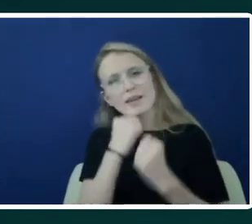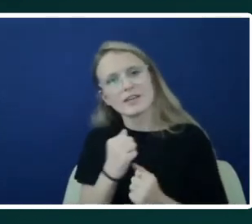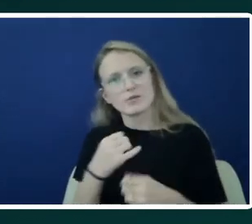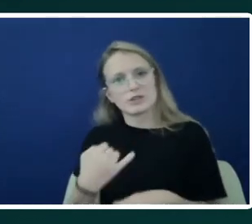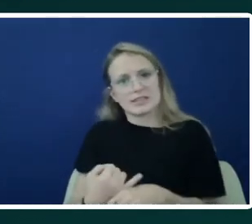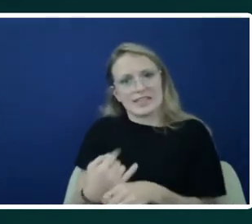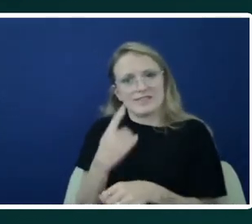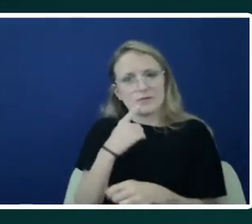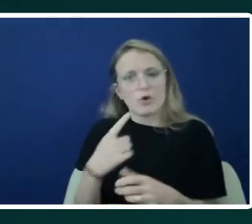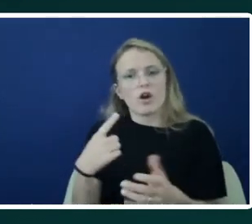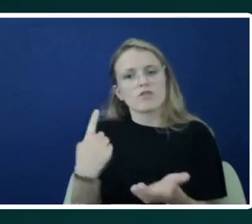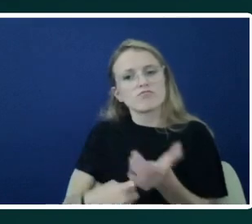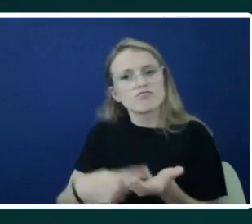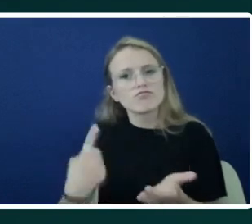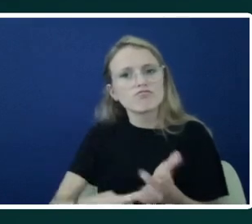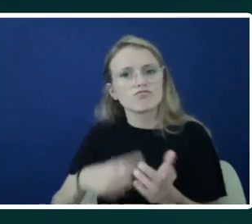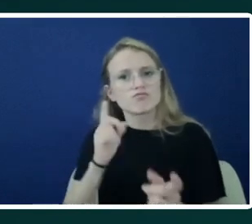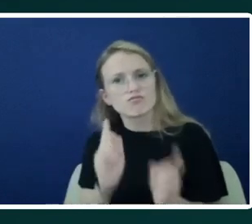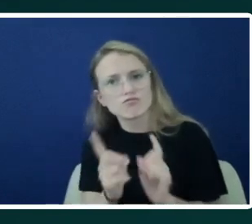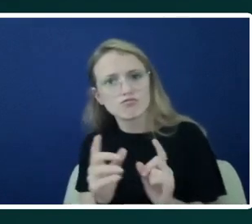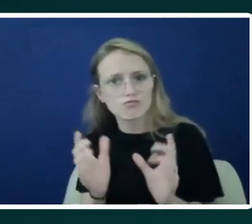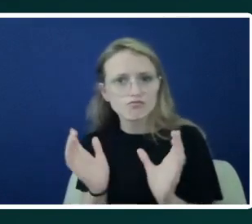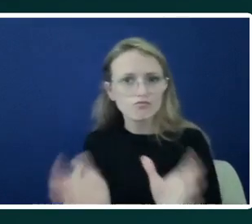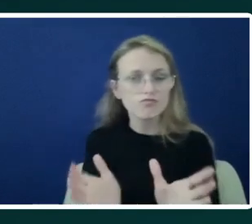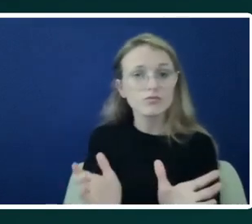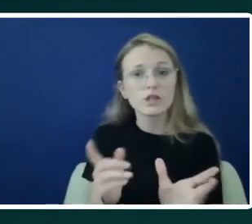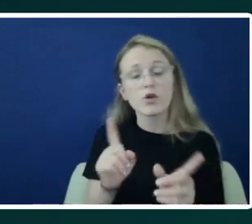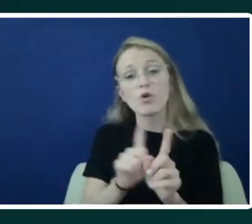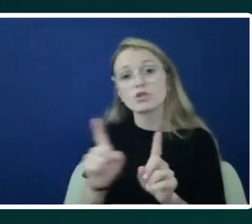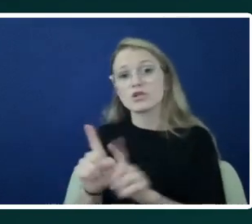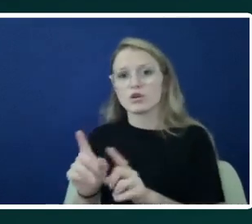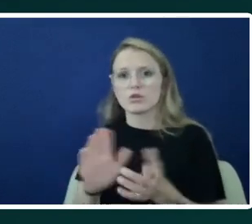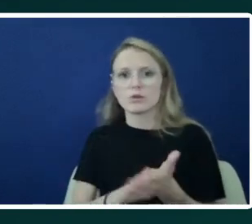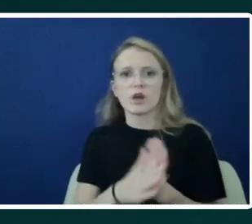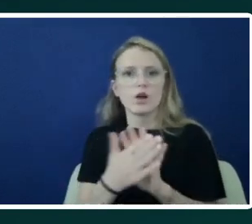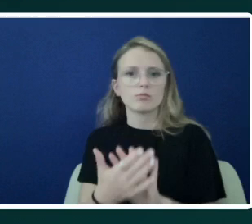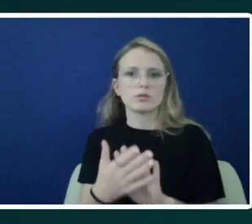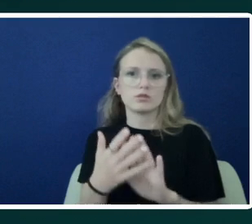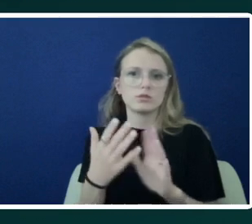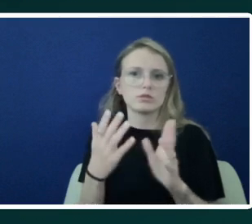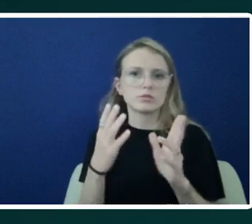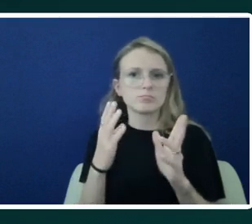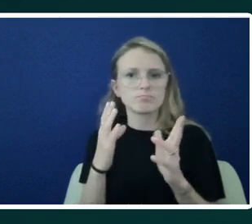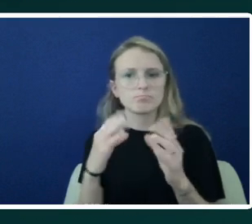dialogue. And it also becomes a way to surface perspectives on that history that can help